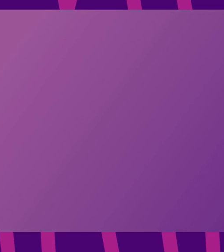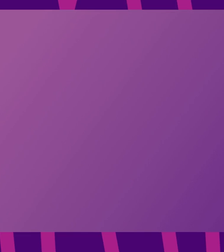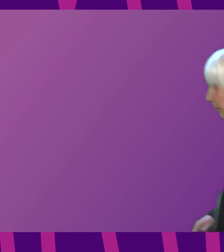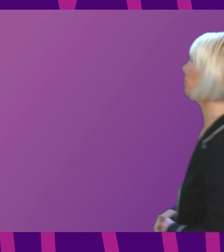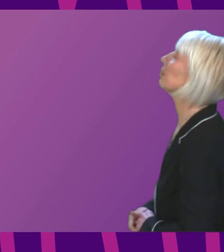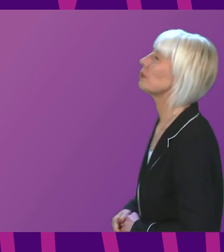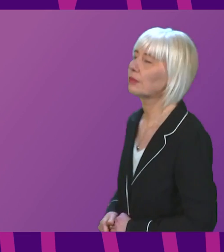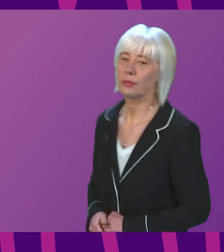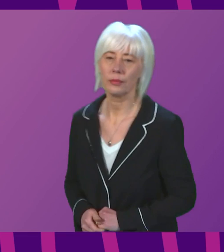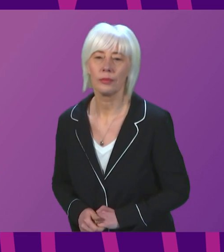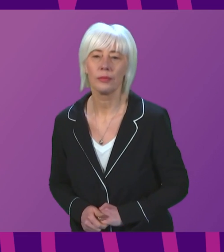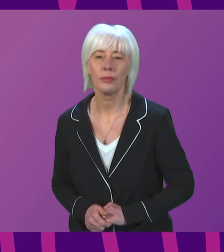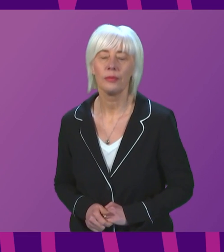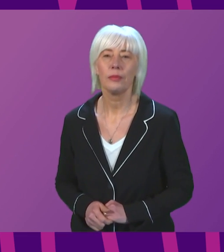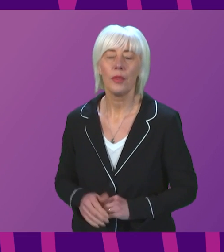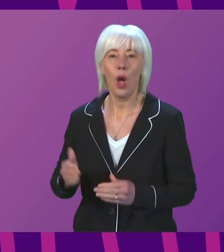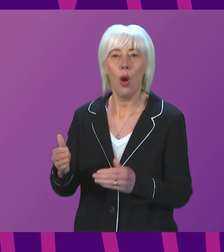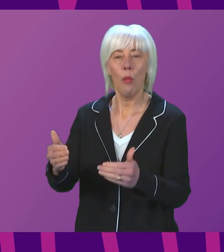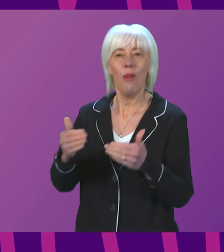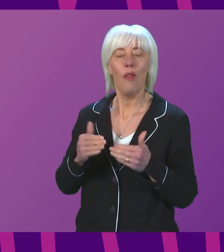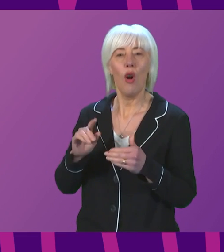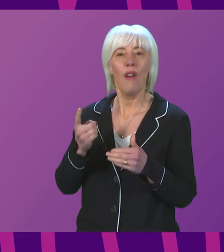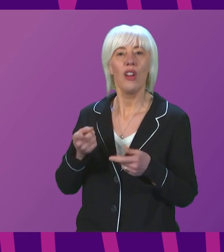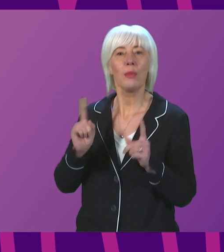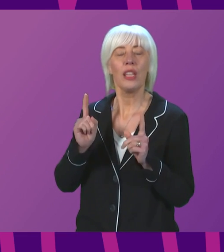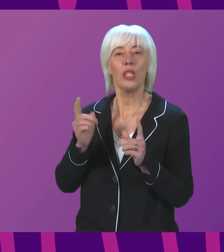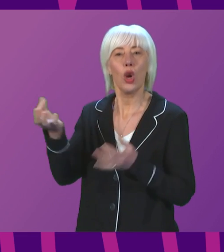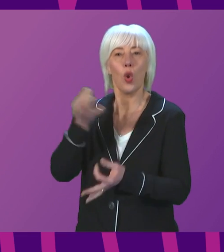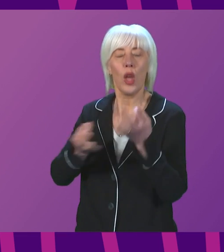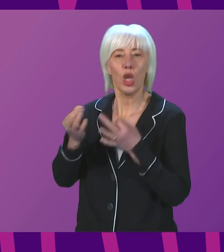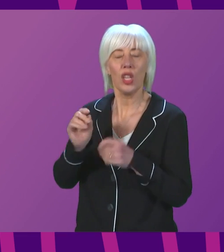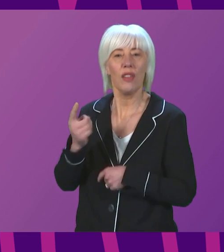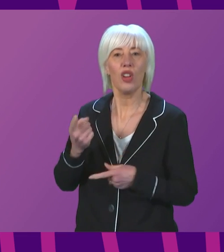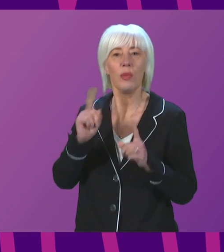Before we move to questions, I have agreed to allow the First Minister to give a brief update on Covid-19.